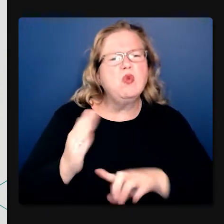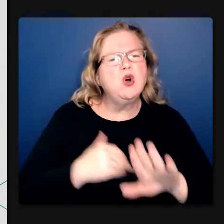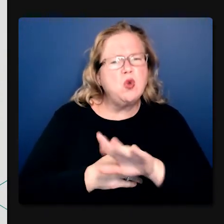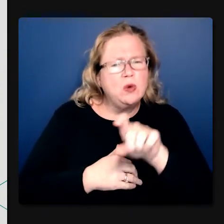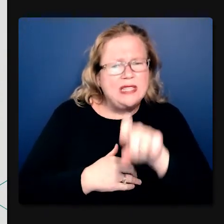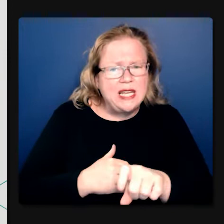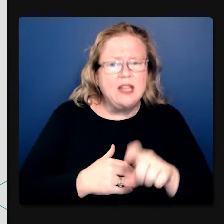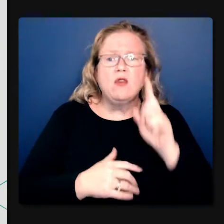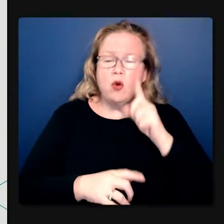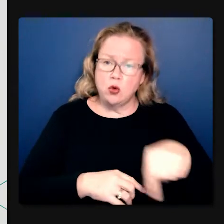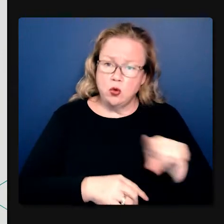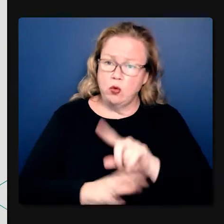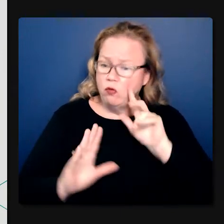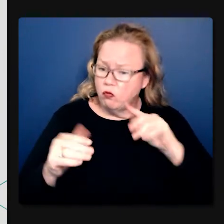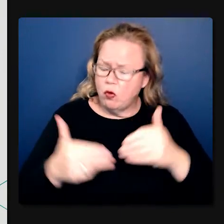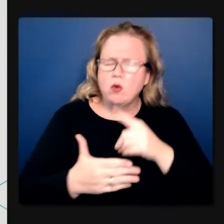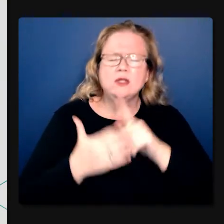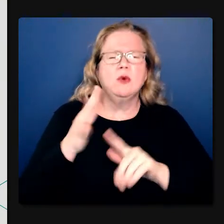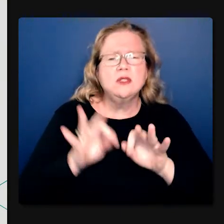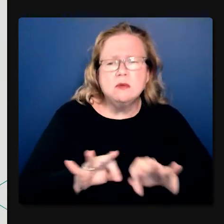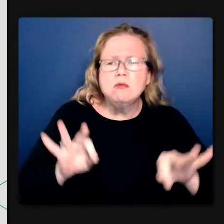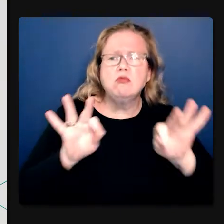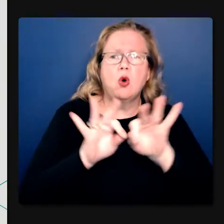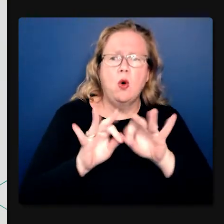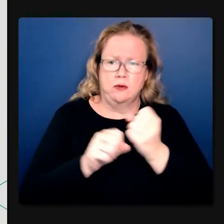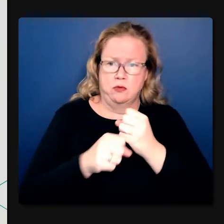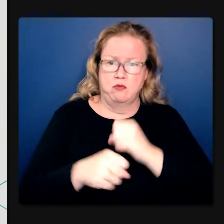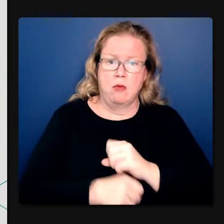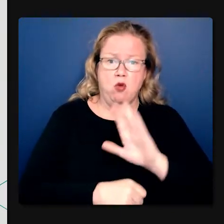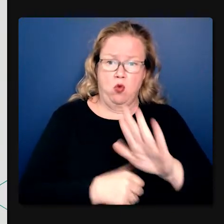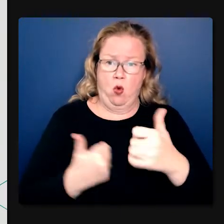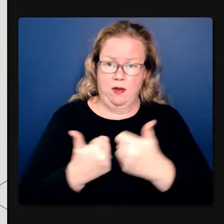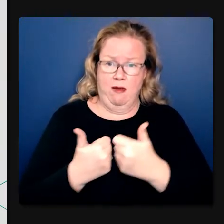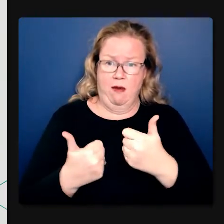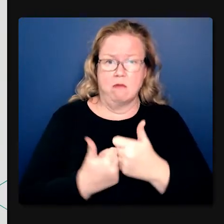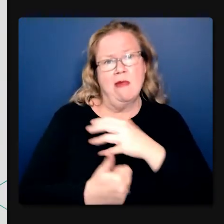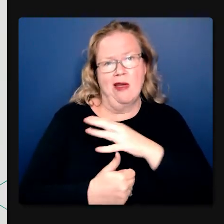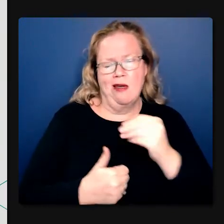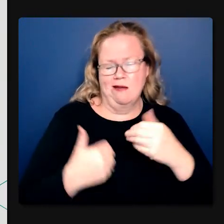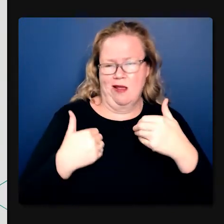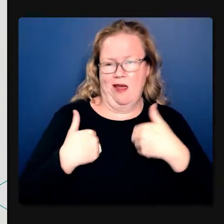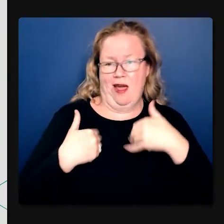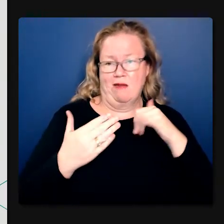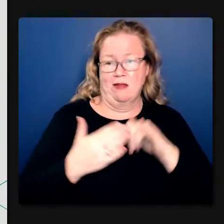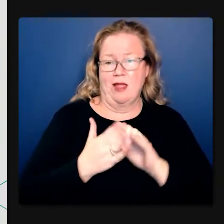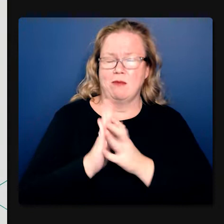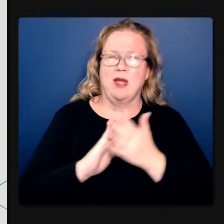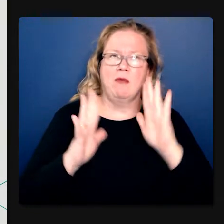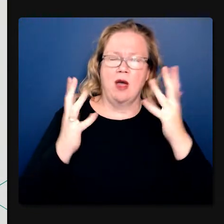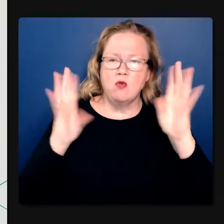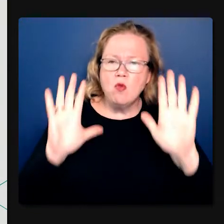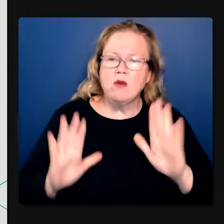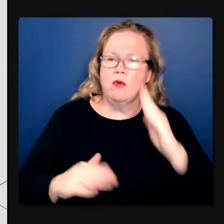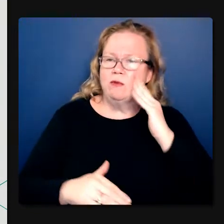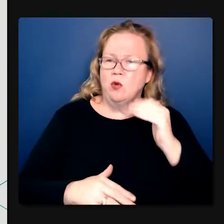in order for you to focus on what's important, to making your game and having it be a fantastic experience for players.